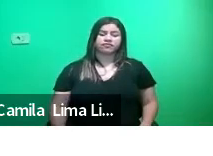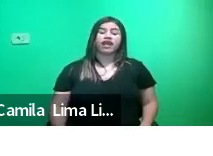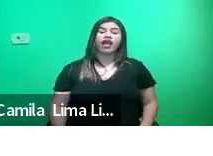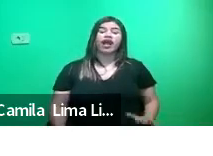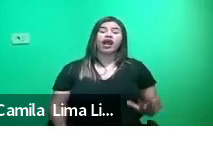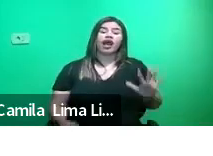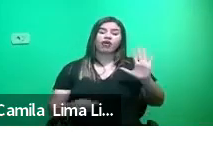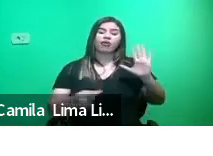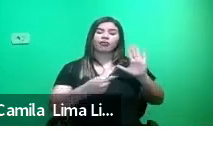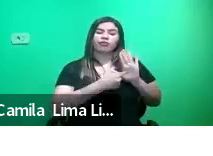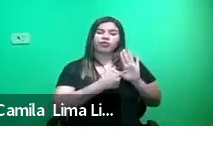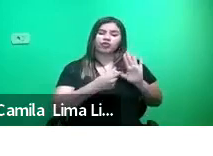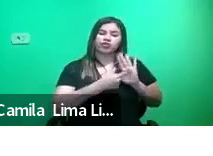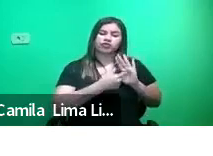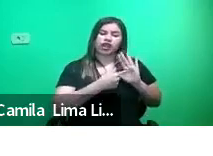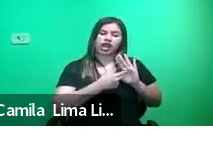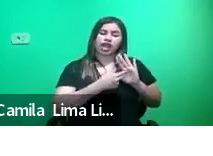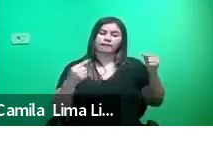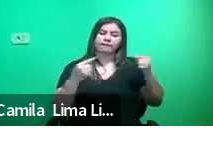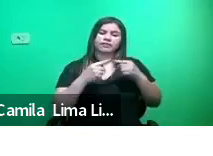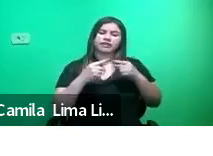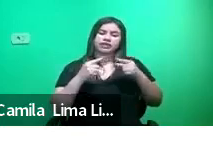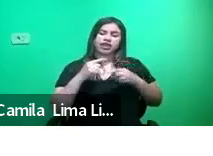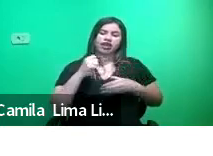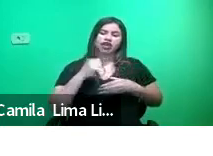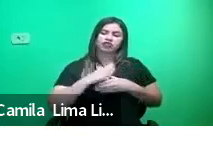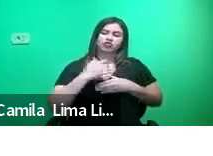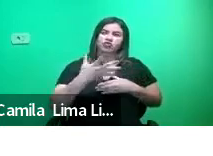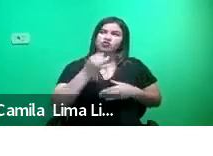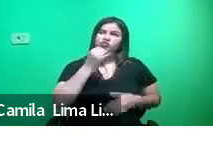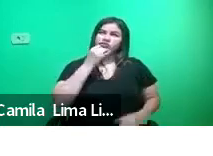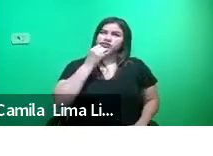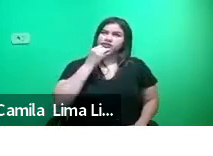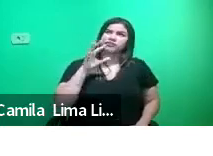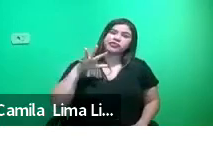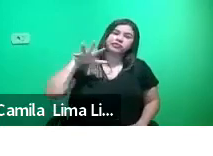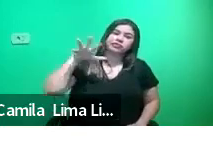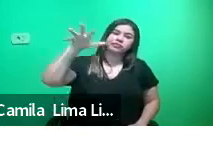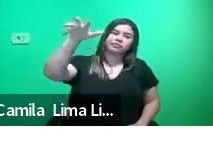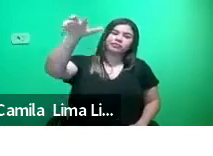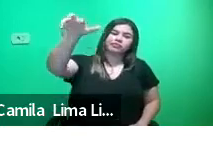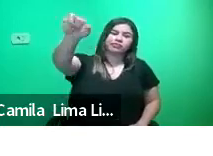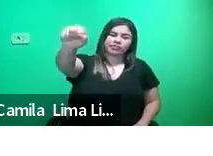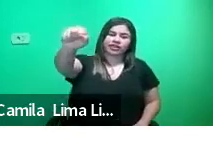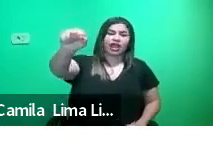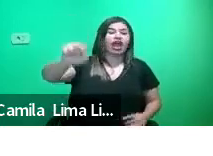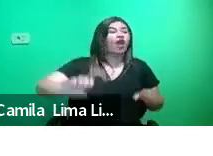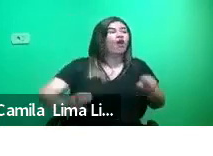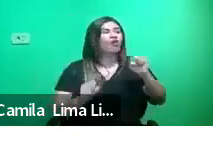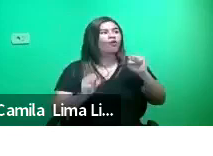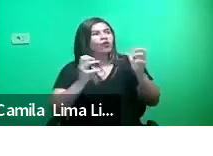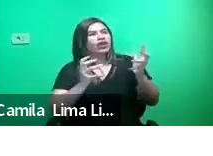emerges from acts such as such as grasping and reaching , which , which bringsing, which bring desires of bjects to the end